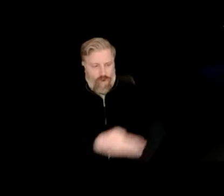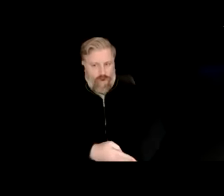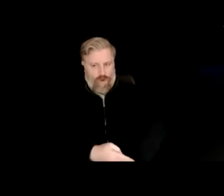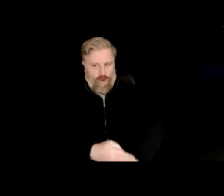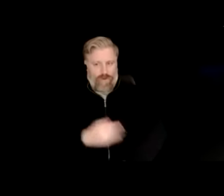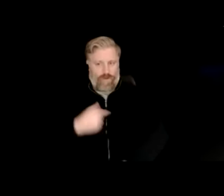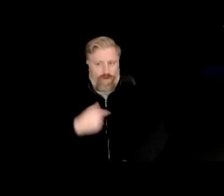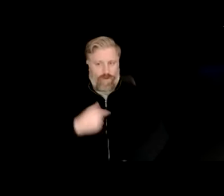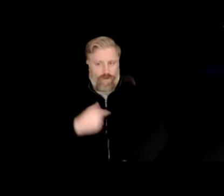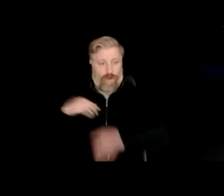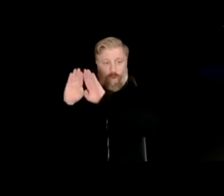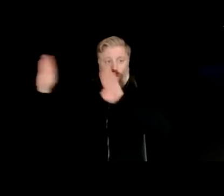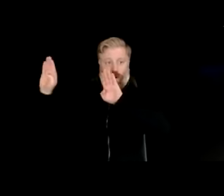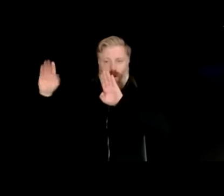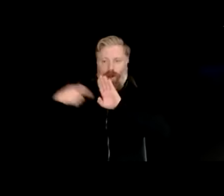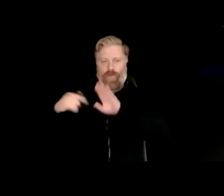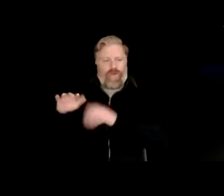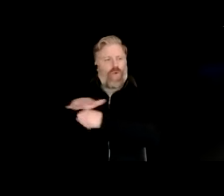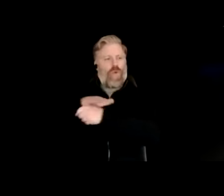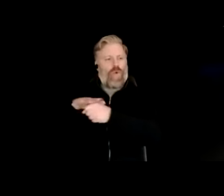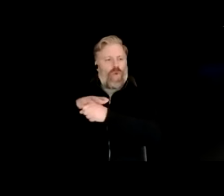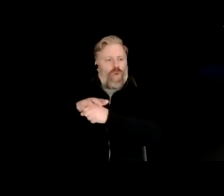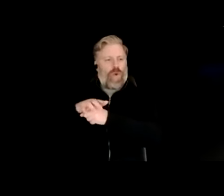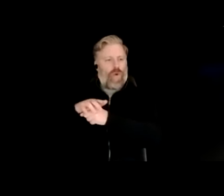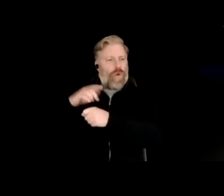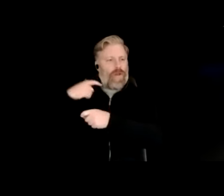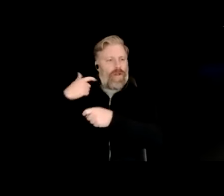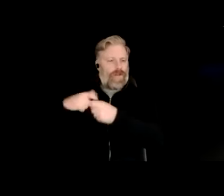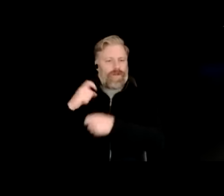that has a variety of local Latinx artists in the Twin Cities.